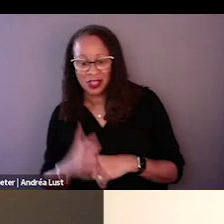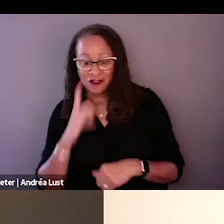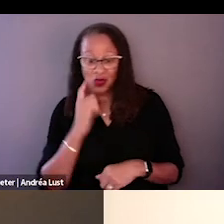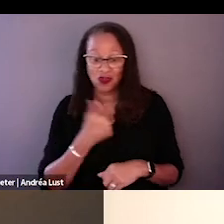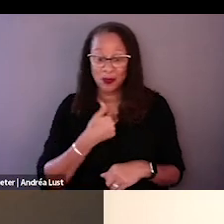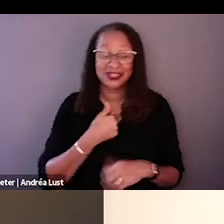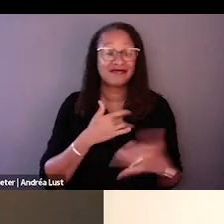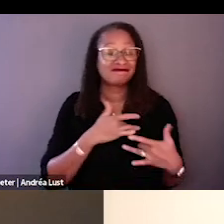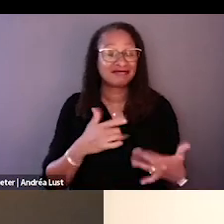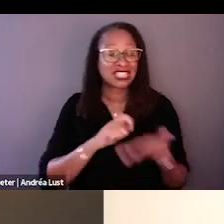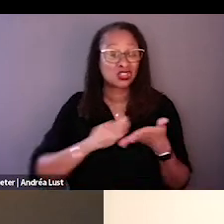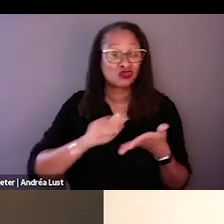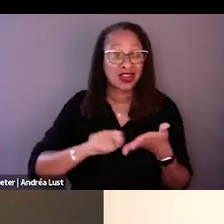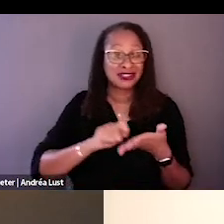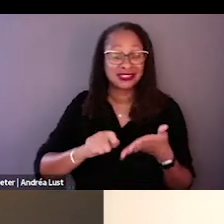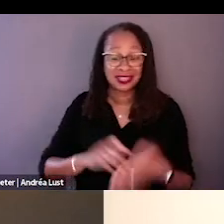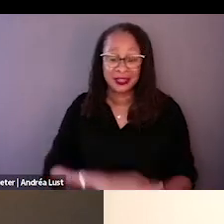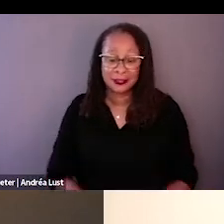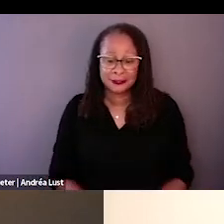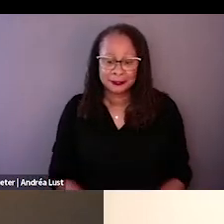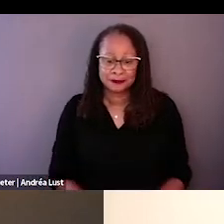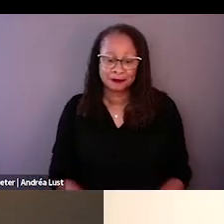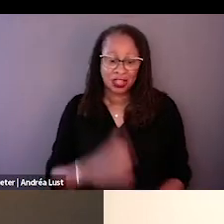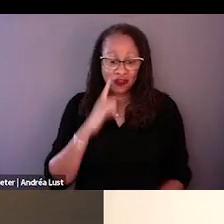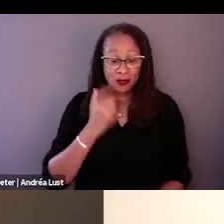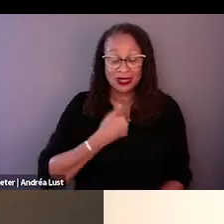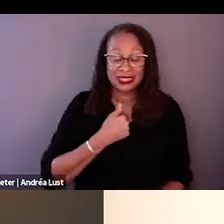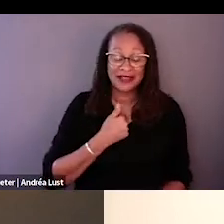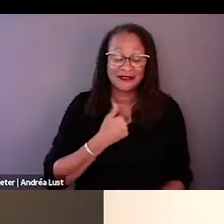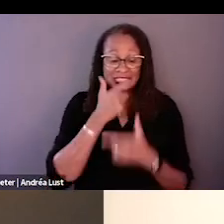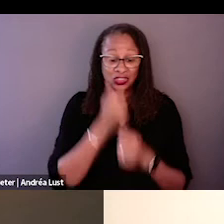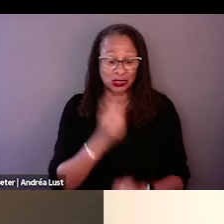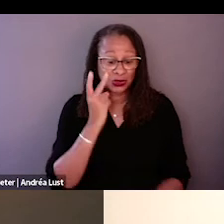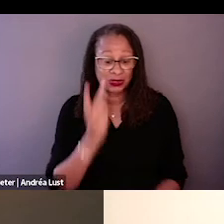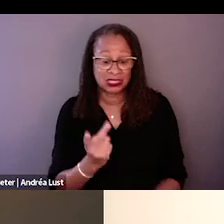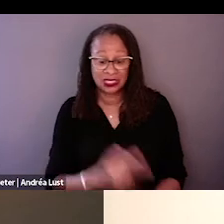Bianca: It has been seen widely from Iceland to Taiwan.